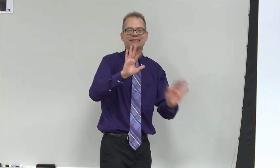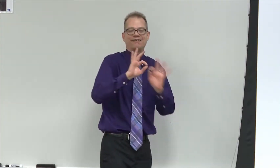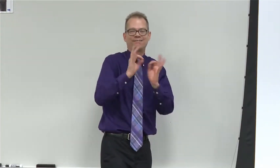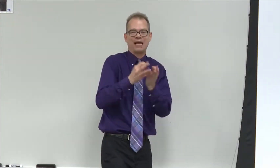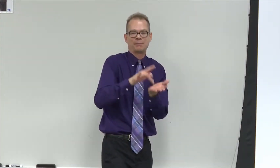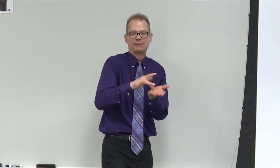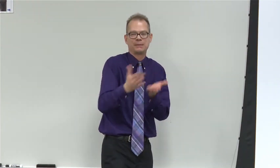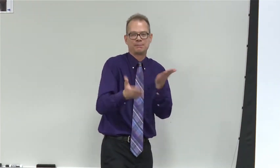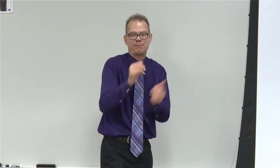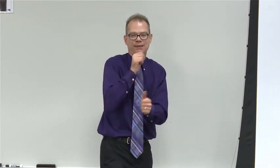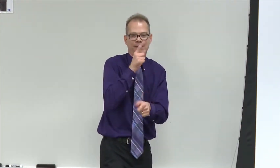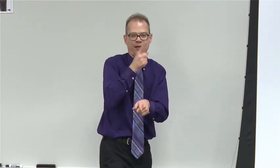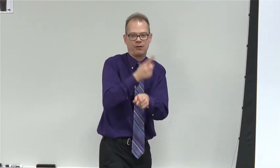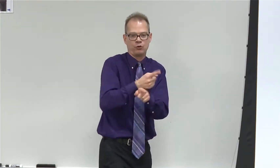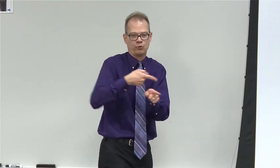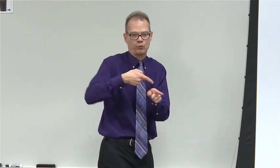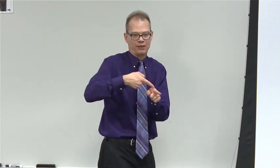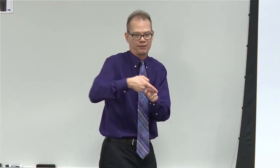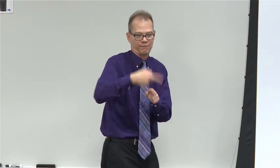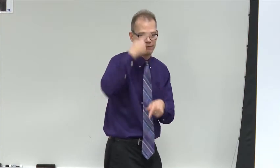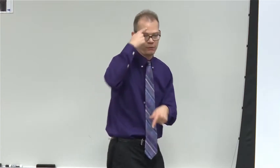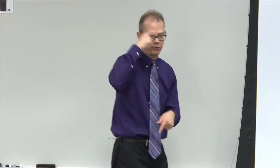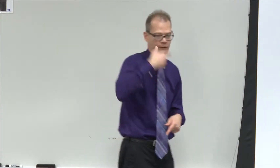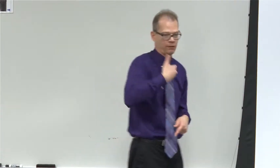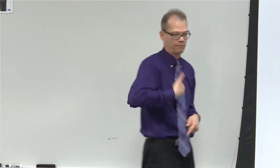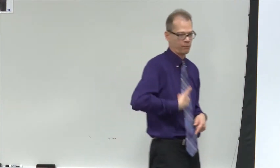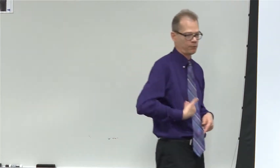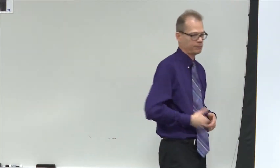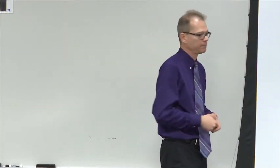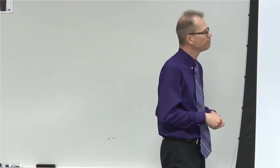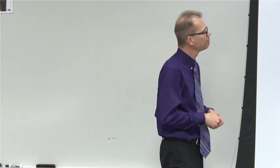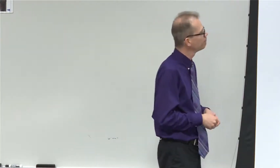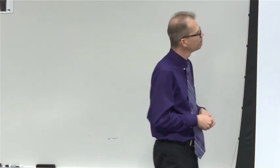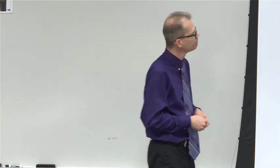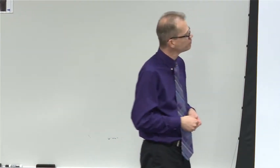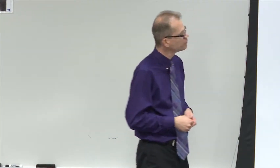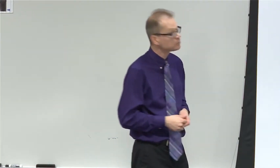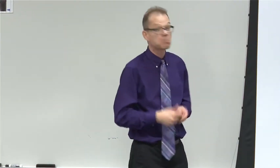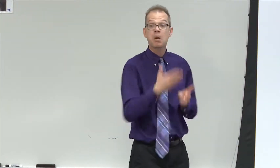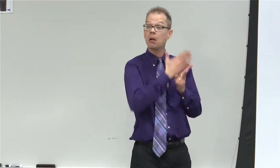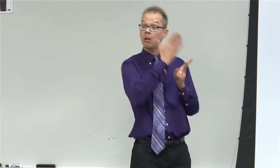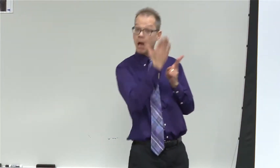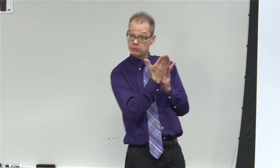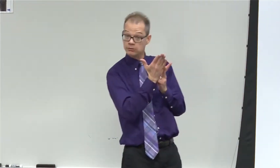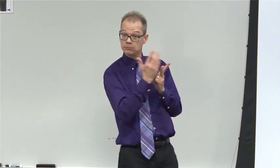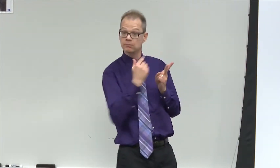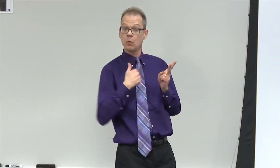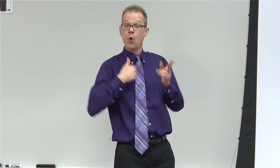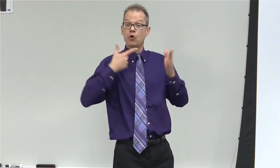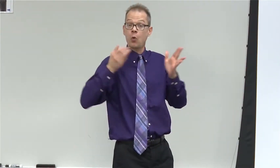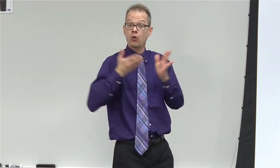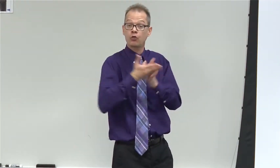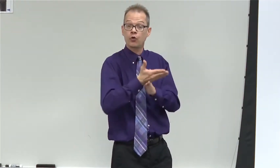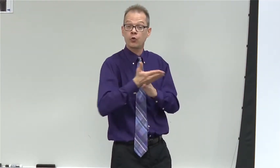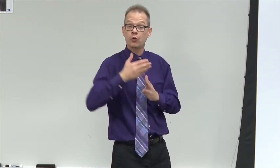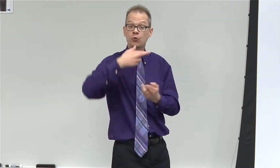not to get involved in family medicine at that time. It wasn't appropriate for me. My next choice might have been to--